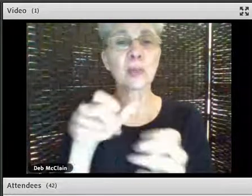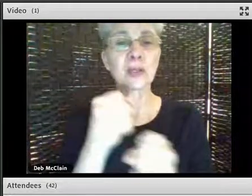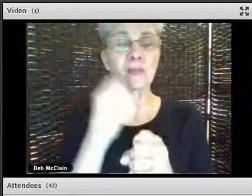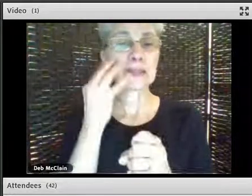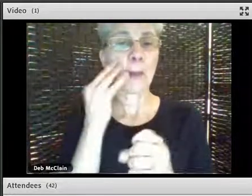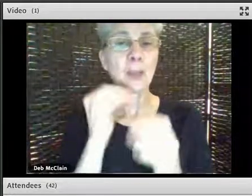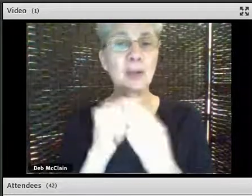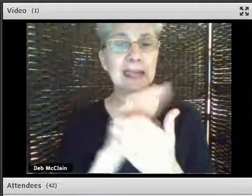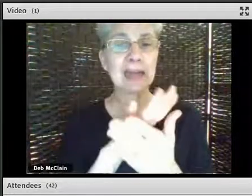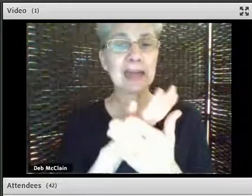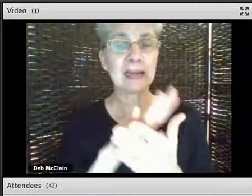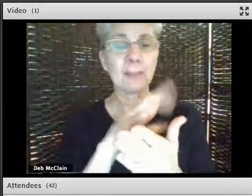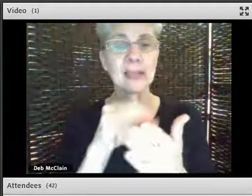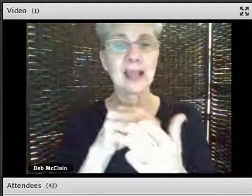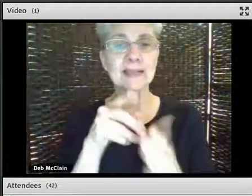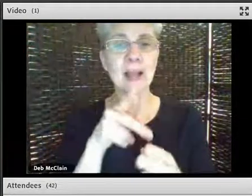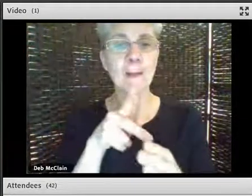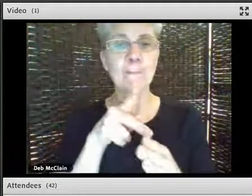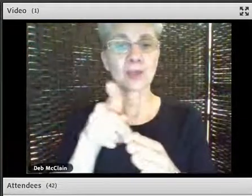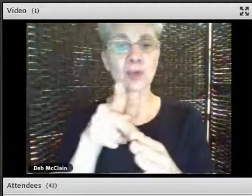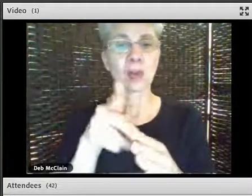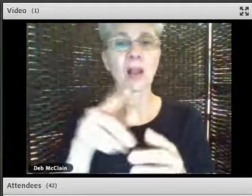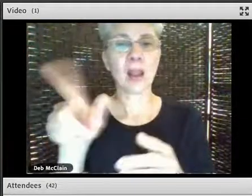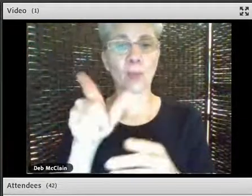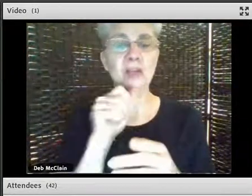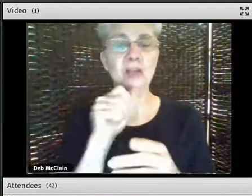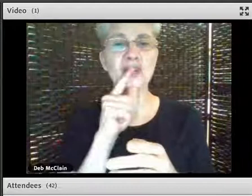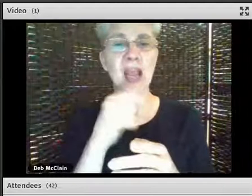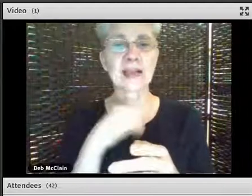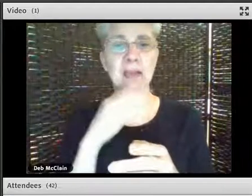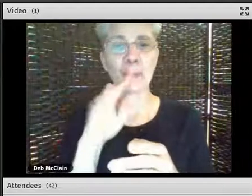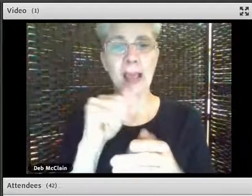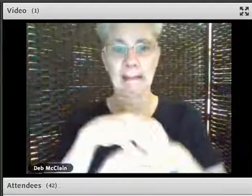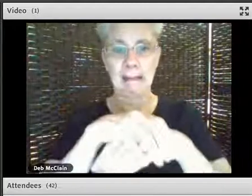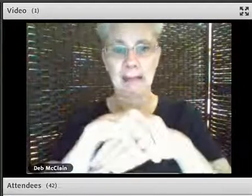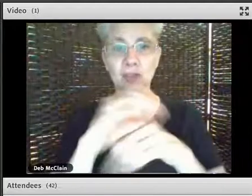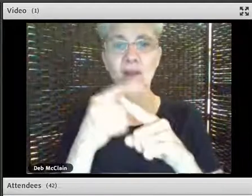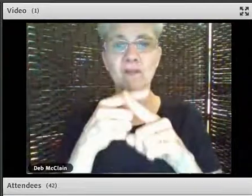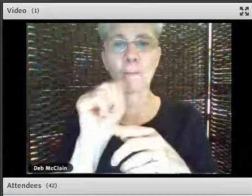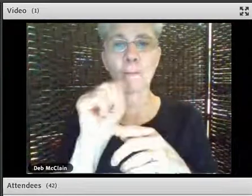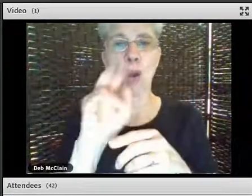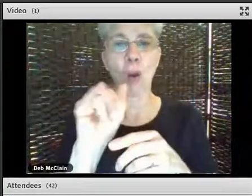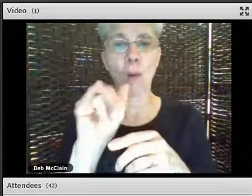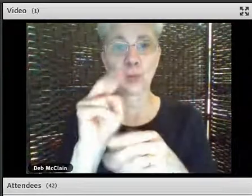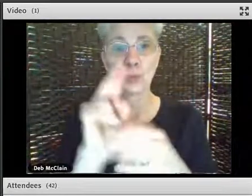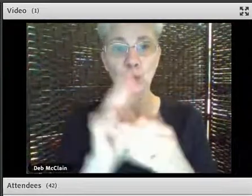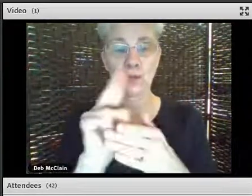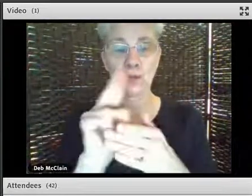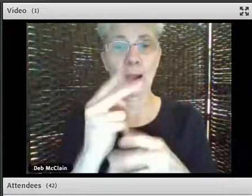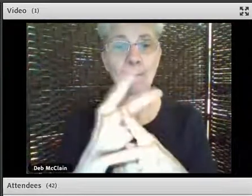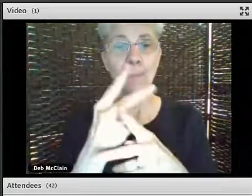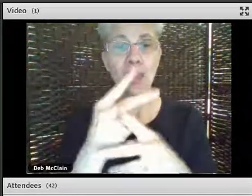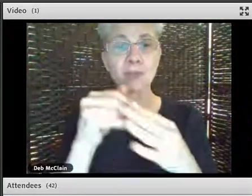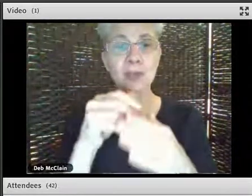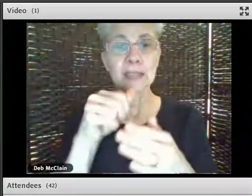in academic and special libraries. She holds a BA in English from Auburn University, a masters degree in library service